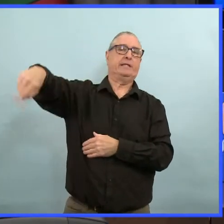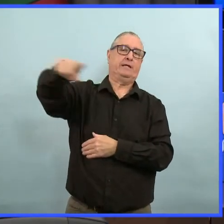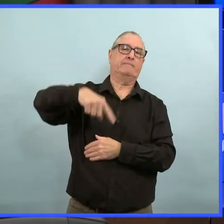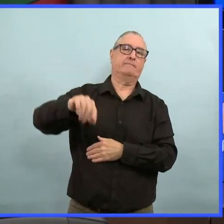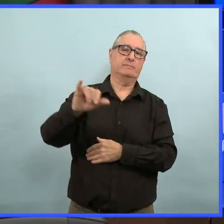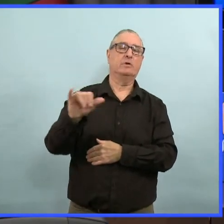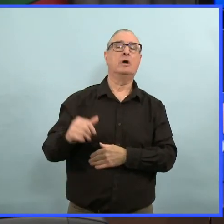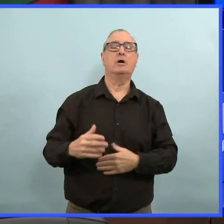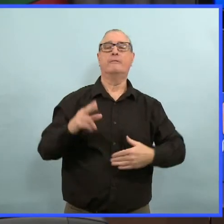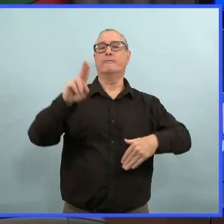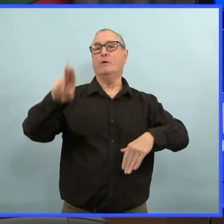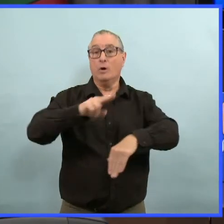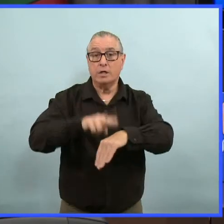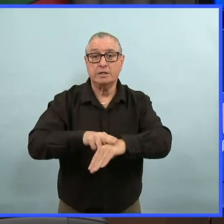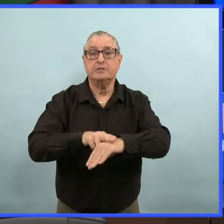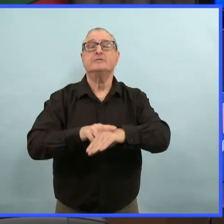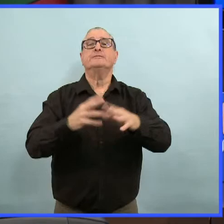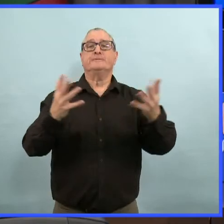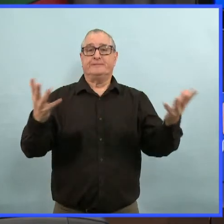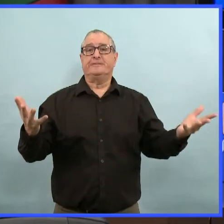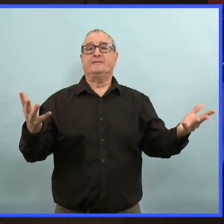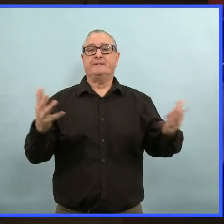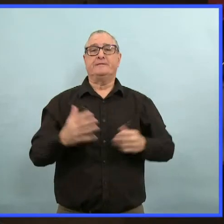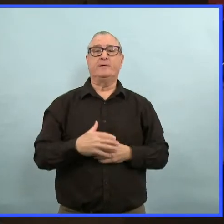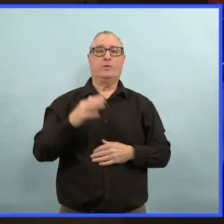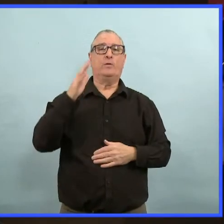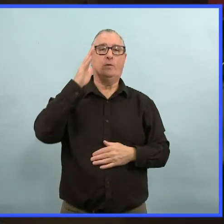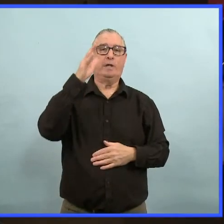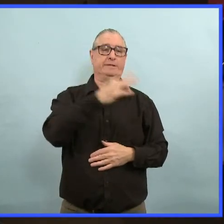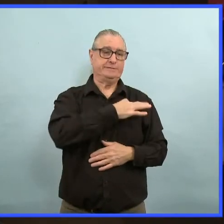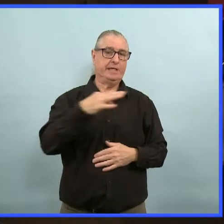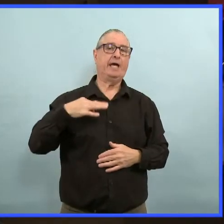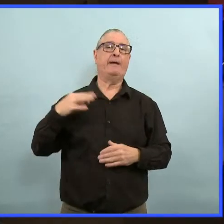the underlying human resources plan all right thanks we'll go to the phone now